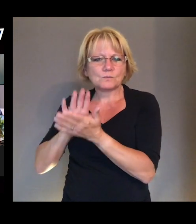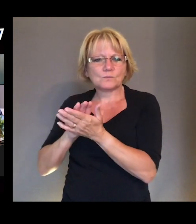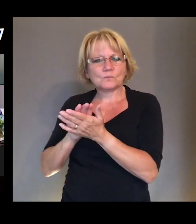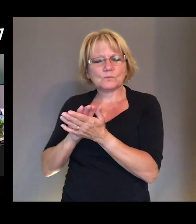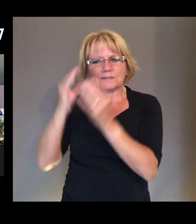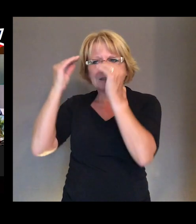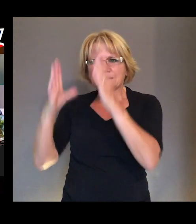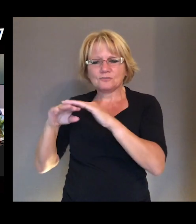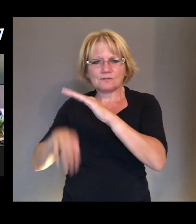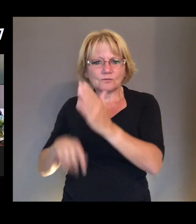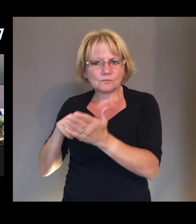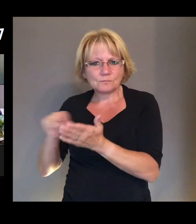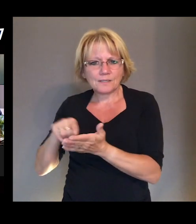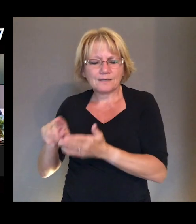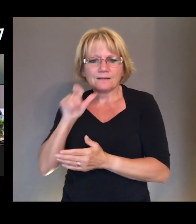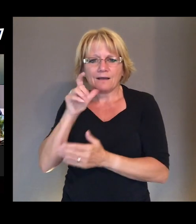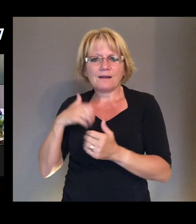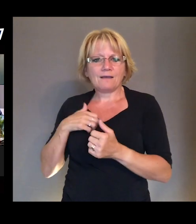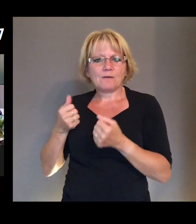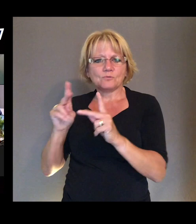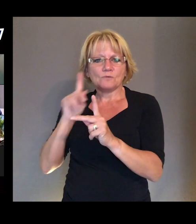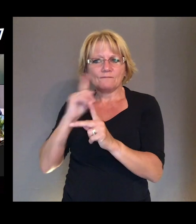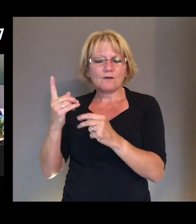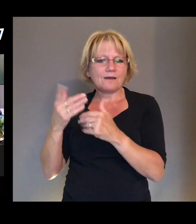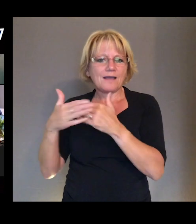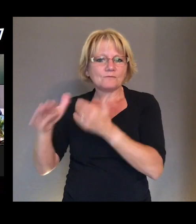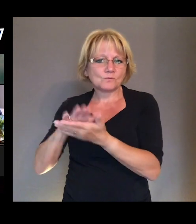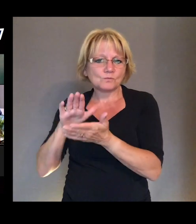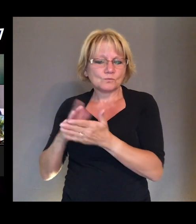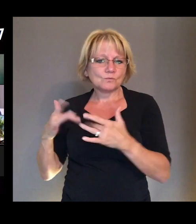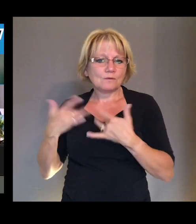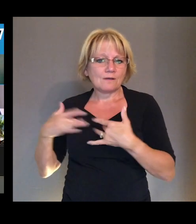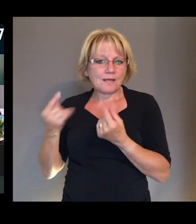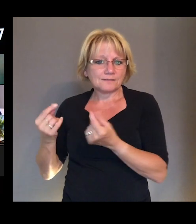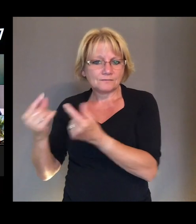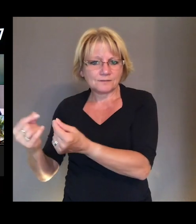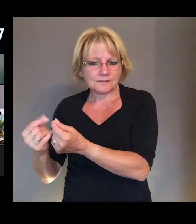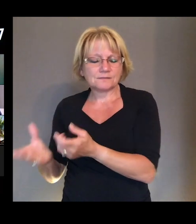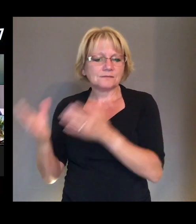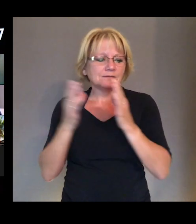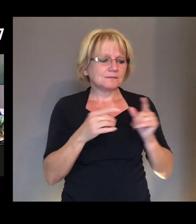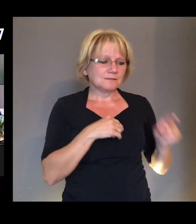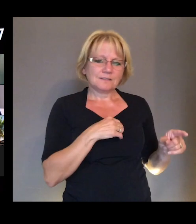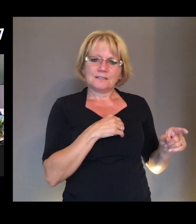and he doesn't have access to high quality tutors or extra curricular activities. Kevin's school district is also funded by property taxes.